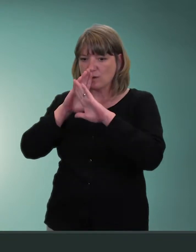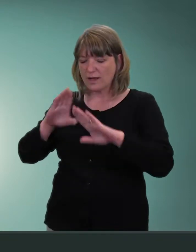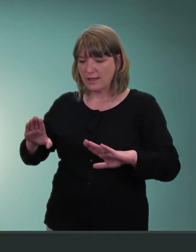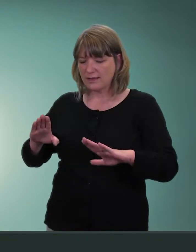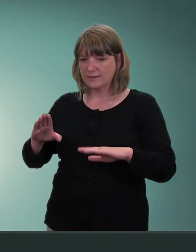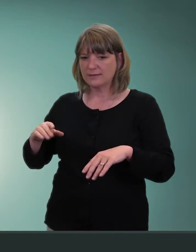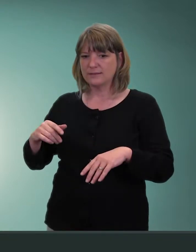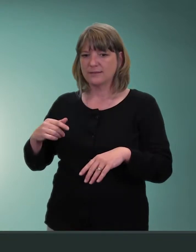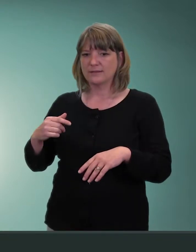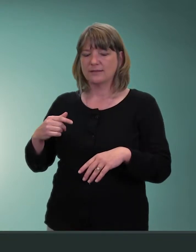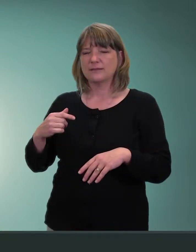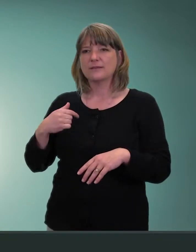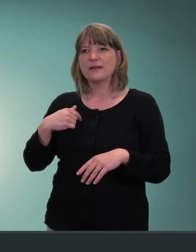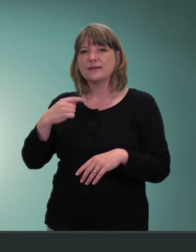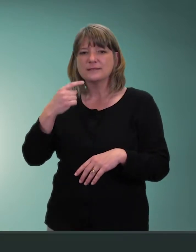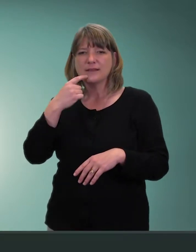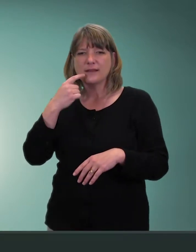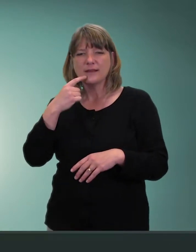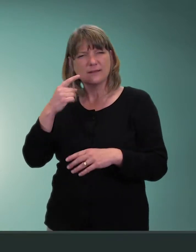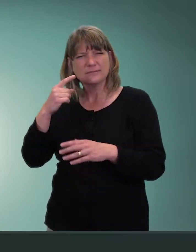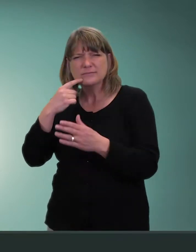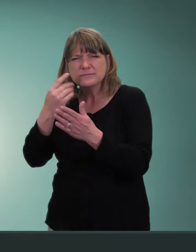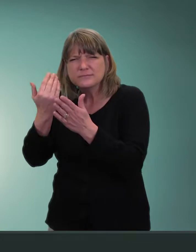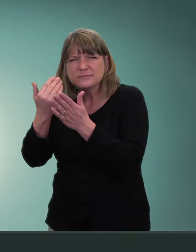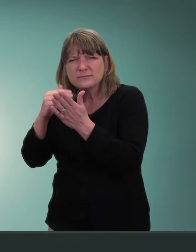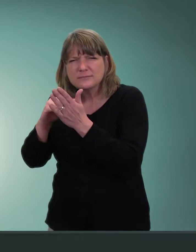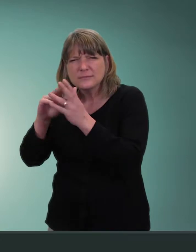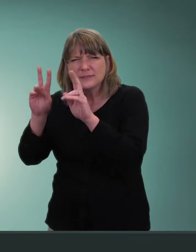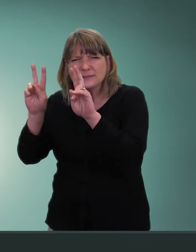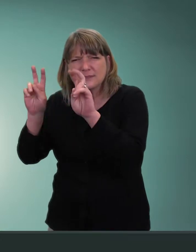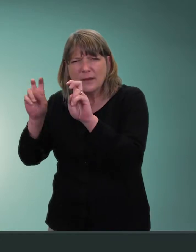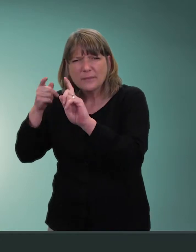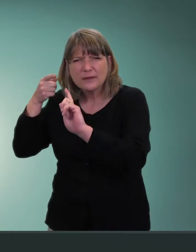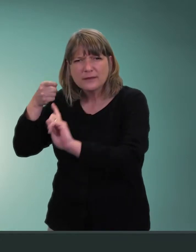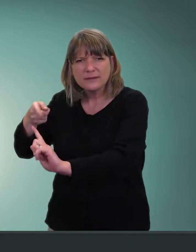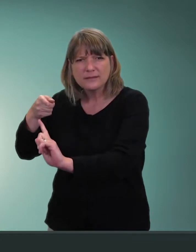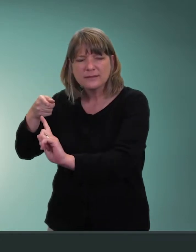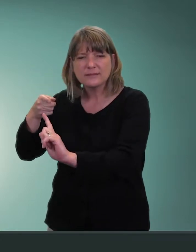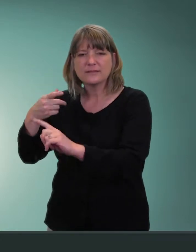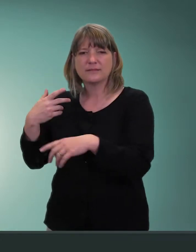and I ask them to repeat what the topic was about,